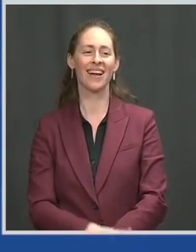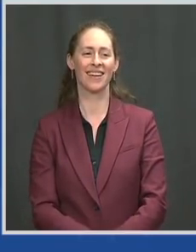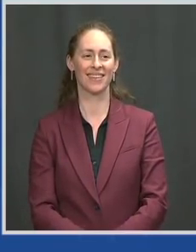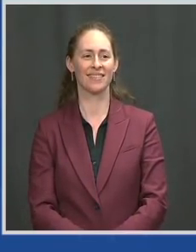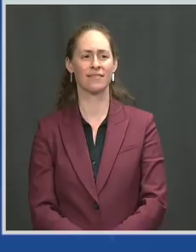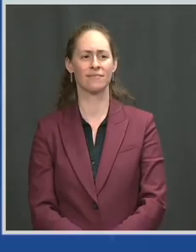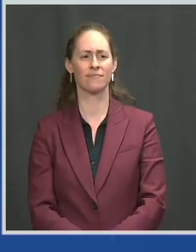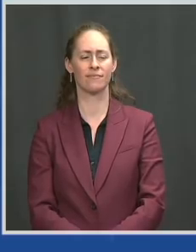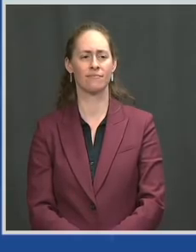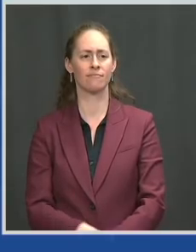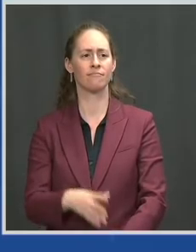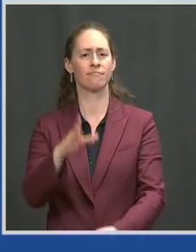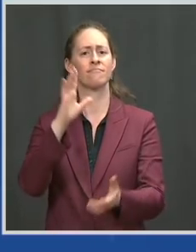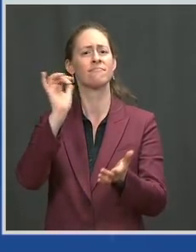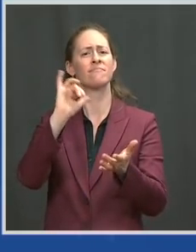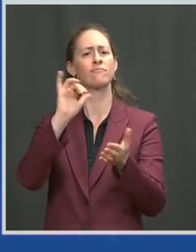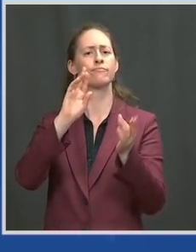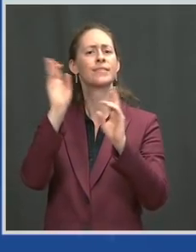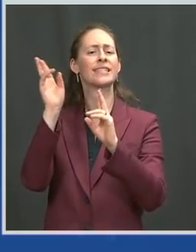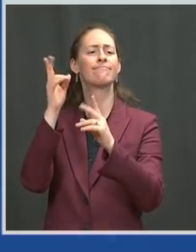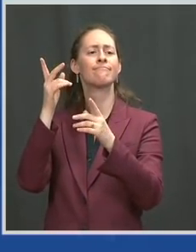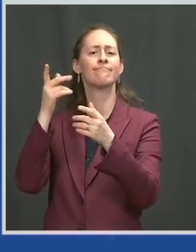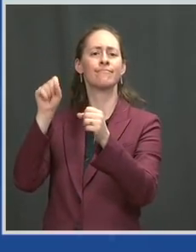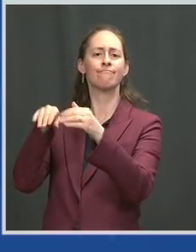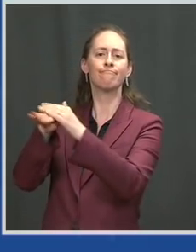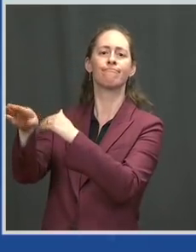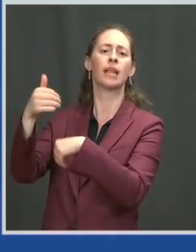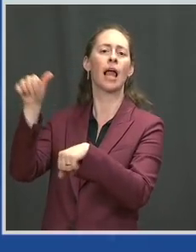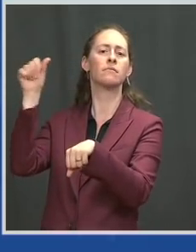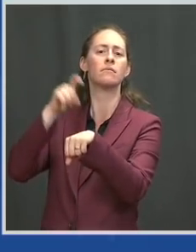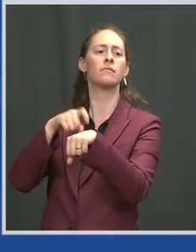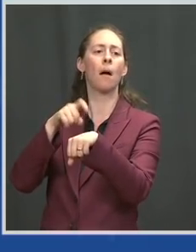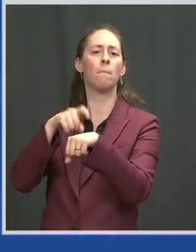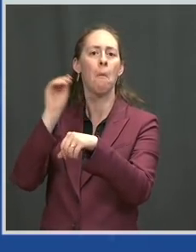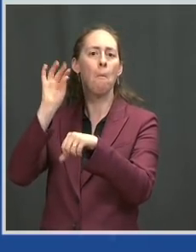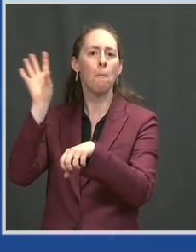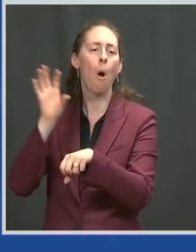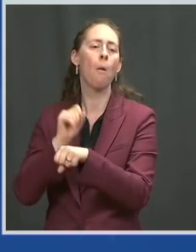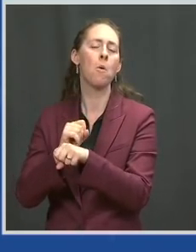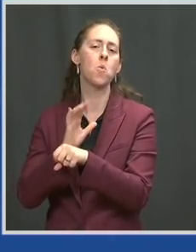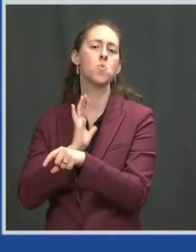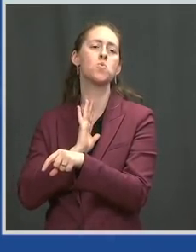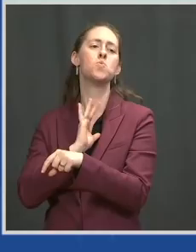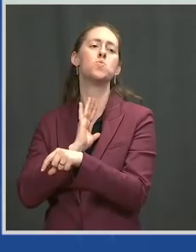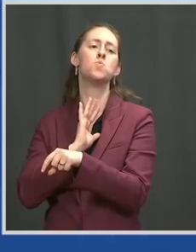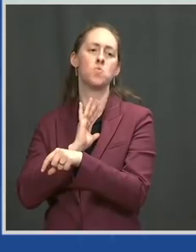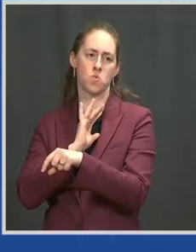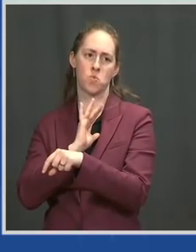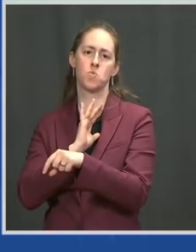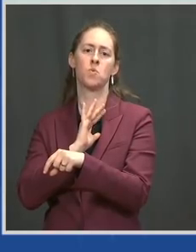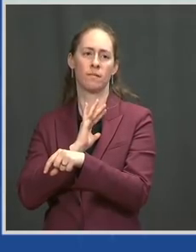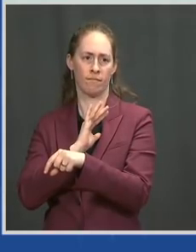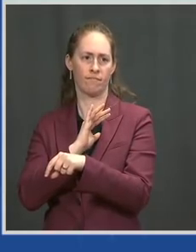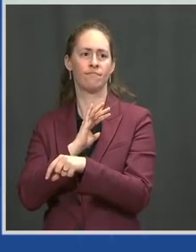I was visiting one of our pop-up sites last week, and they had about 50 or 60 appointment visits;